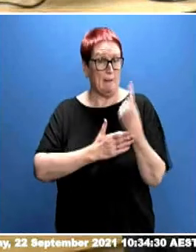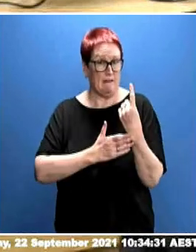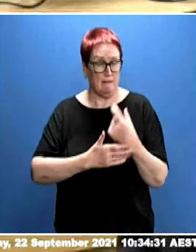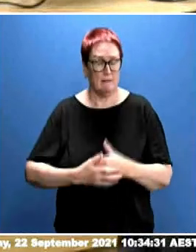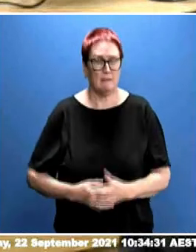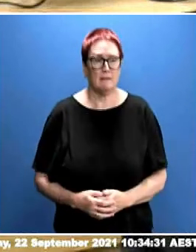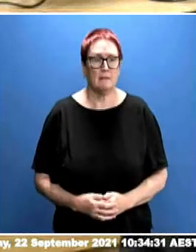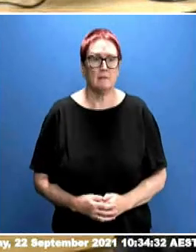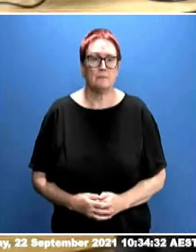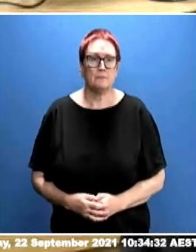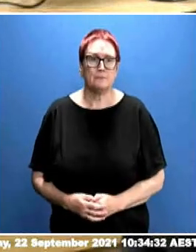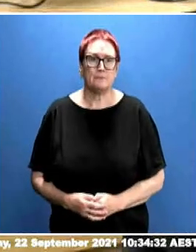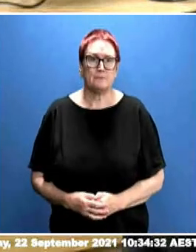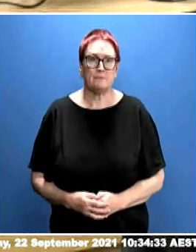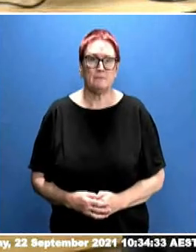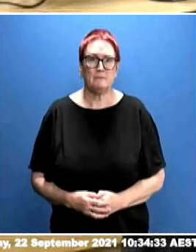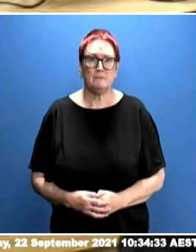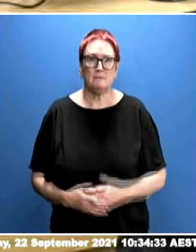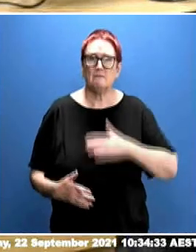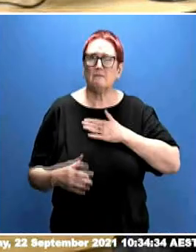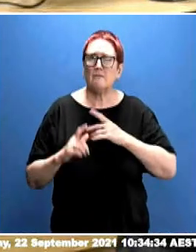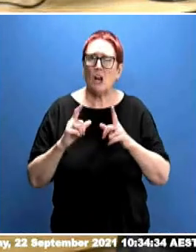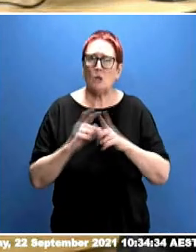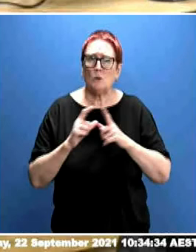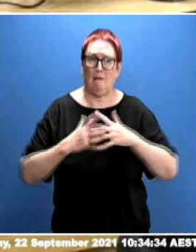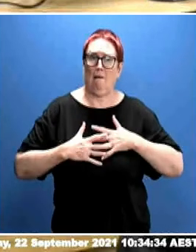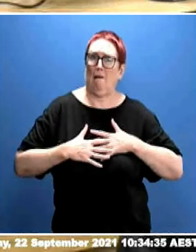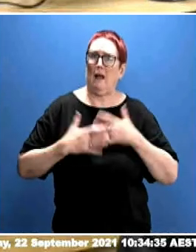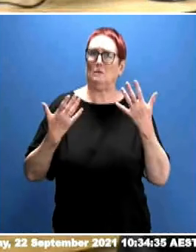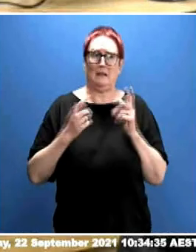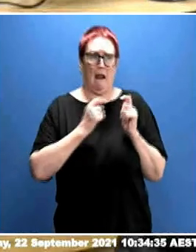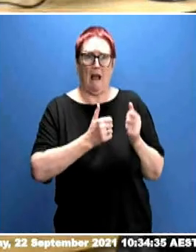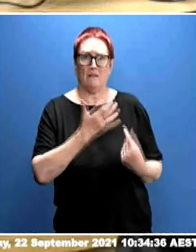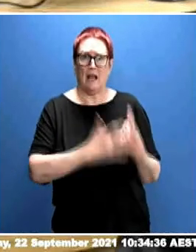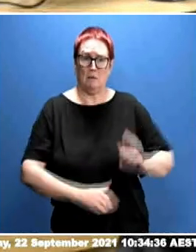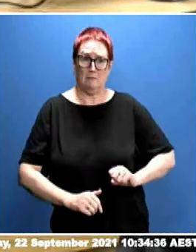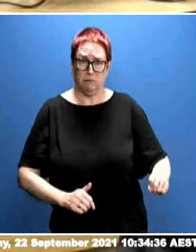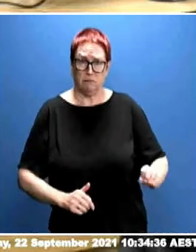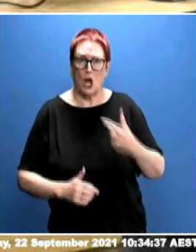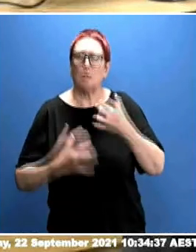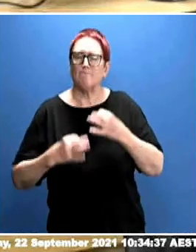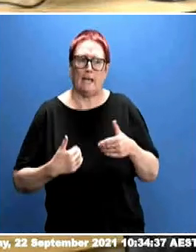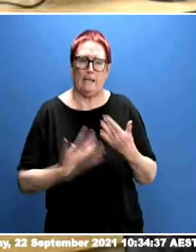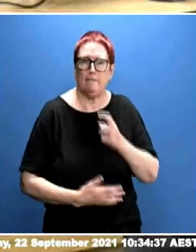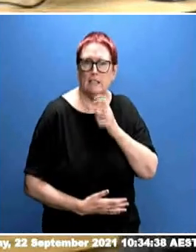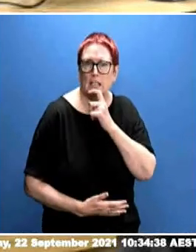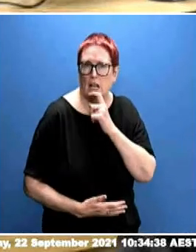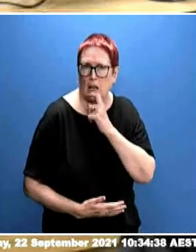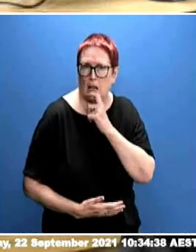And then she was quite upset afterwards, so I decided to do dinner and then,